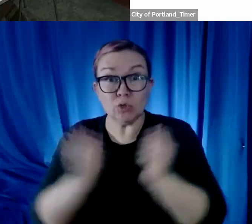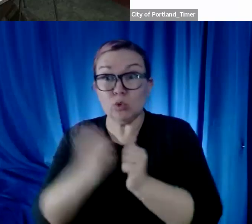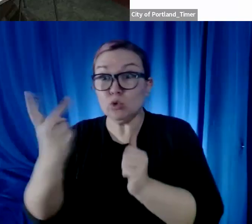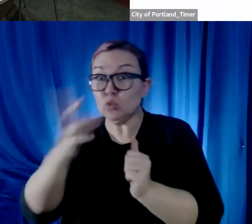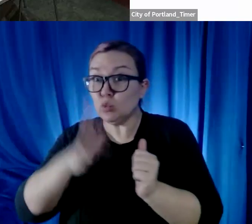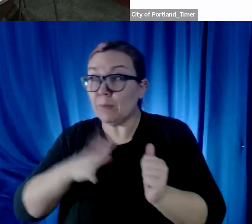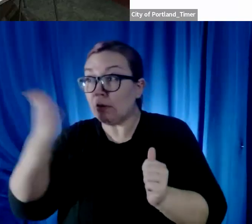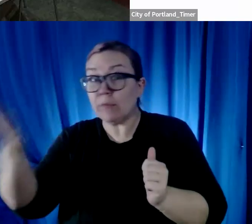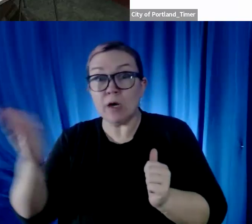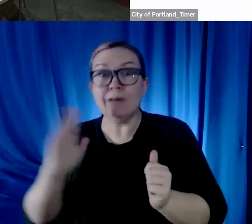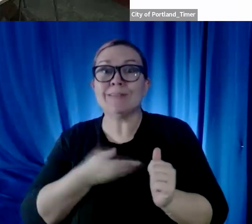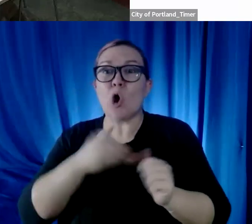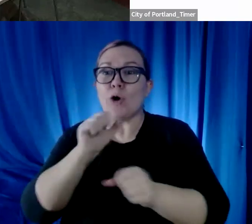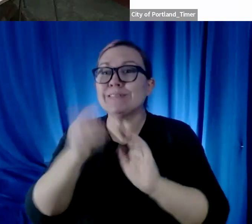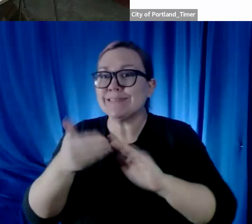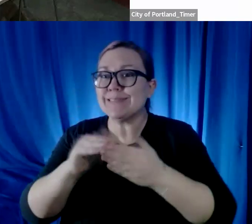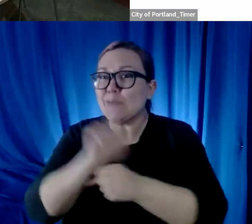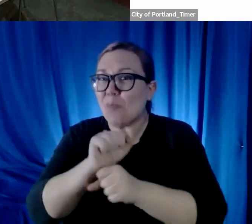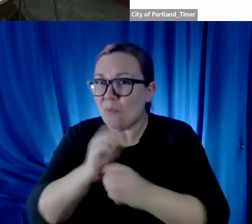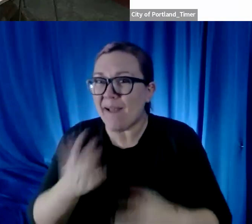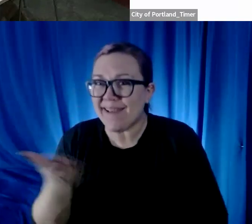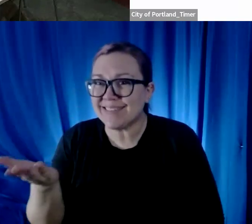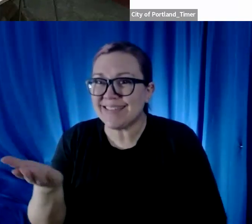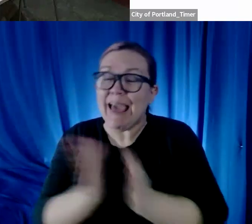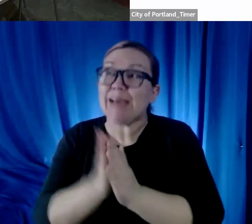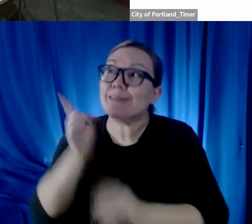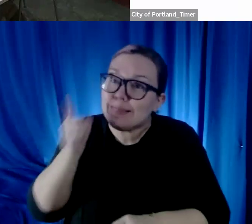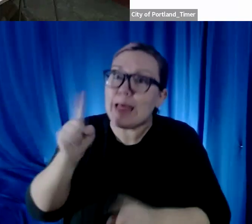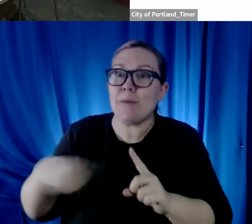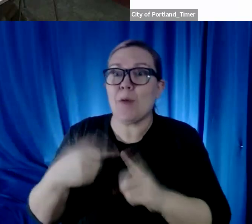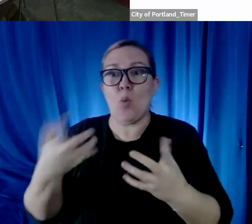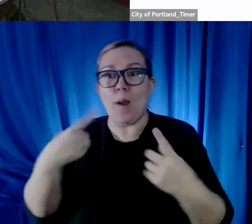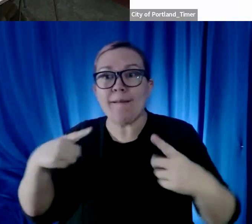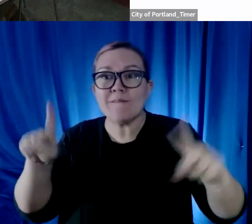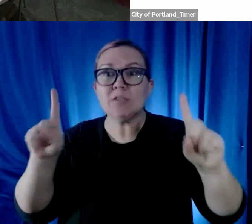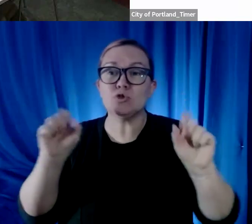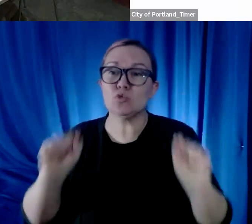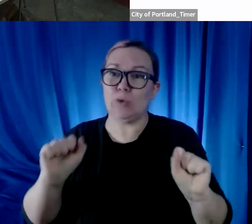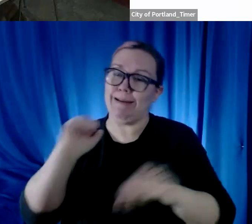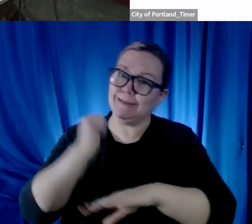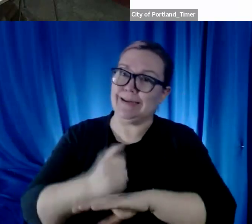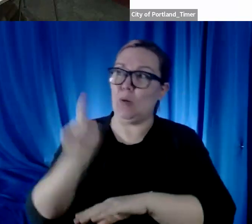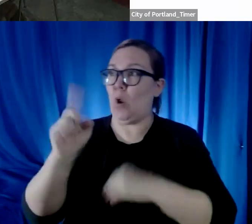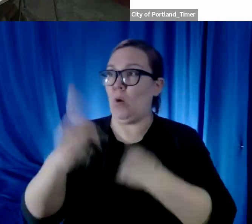It's our city employees. Let's ask them about what efficiencies we can do, where we can save money.